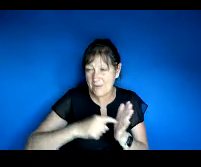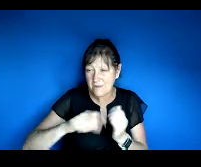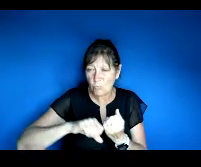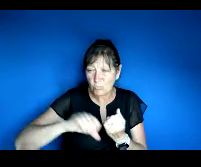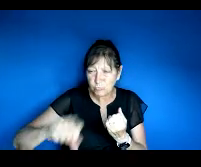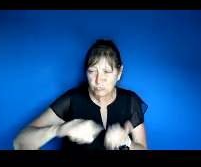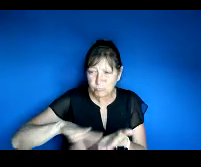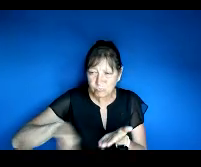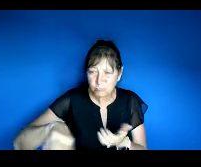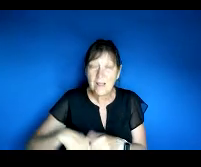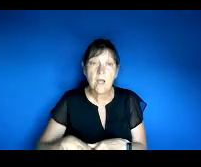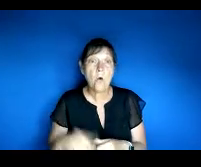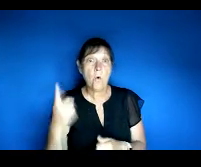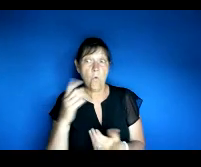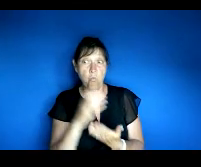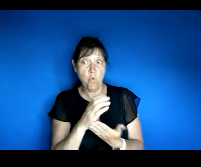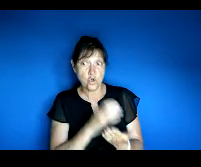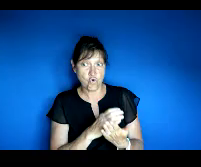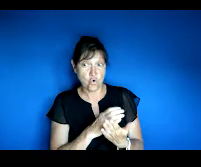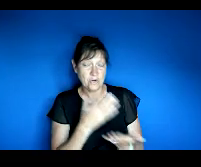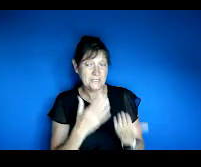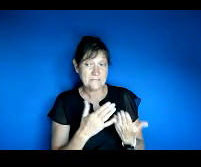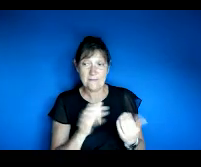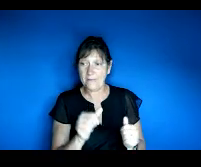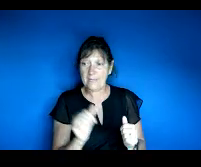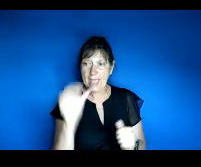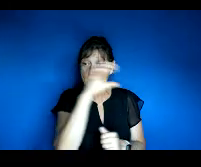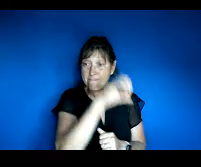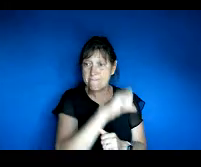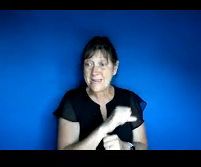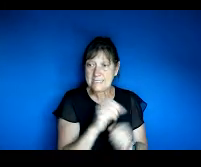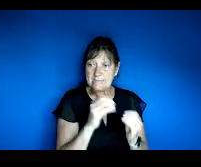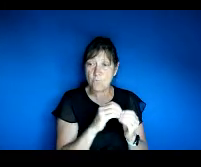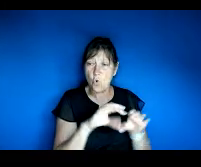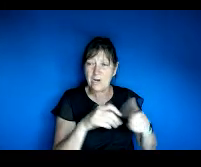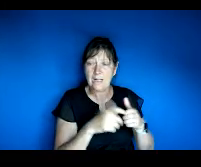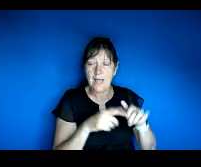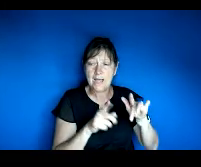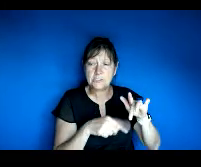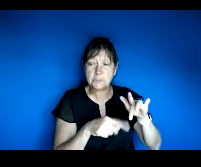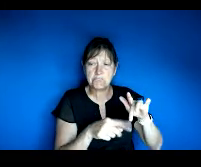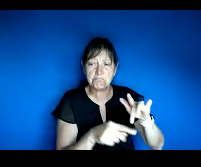in one course, they might be able to miss more classes than in another course,